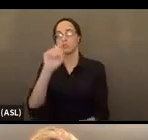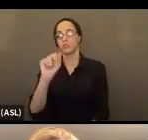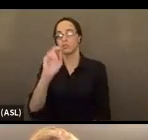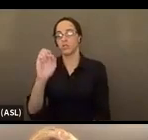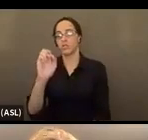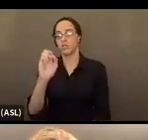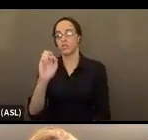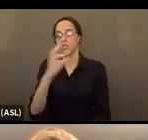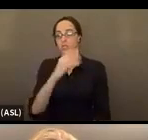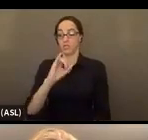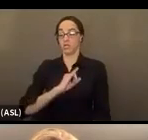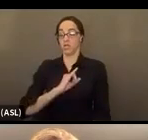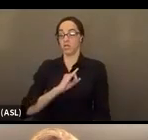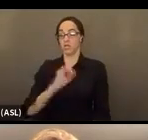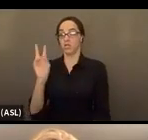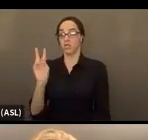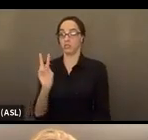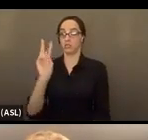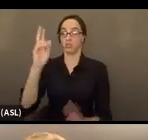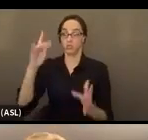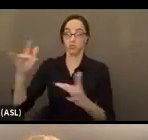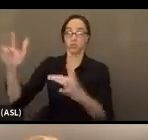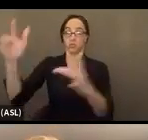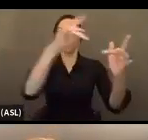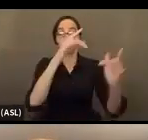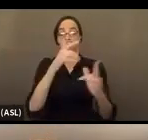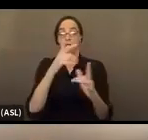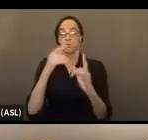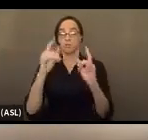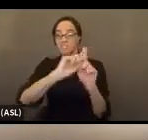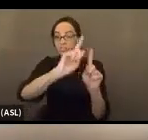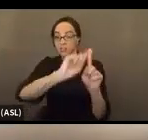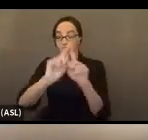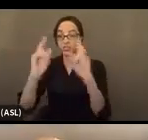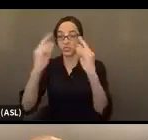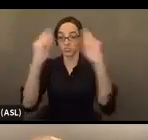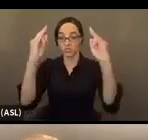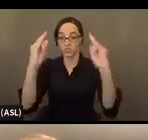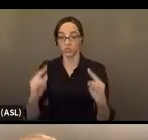somebody who was separated from their provider and we didn't have a way immediately it took some time